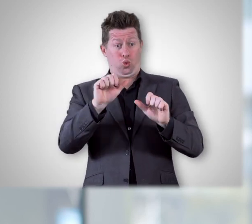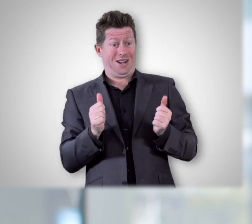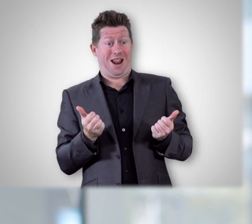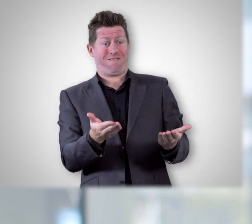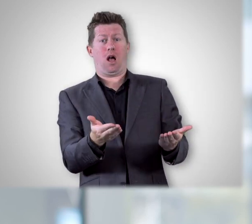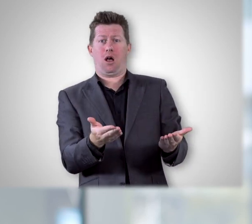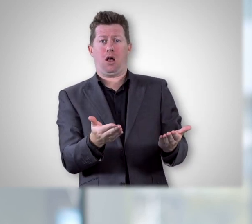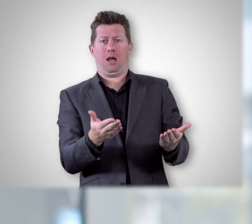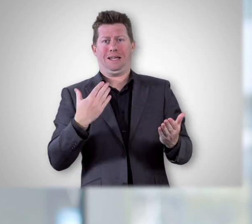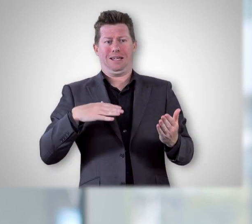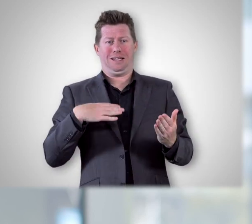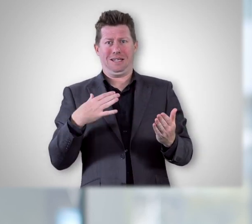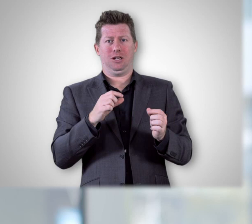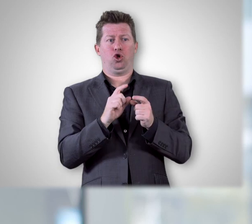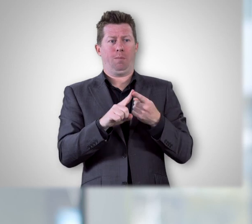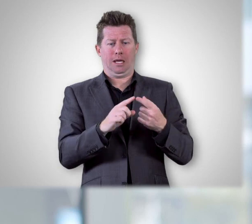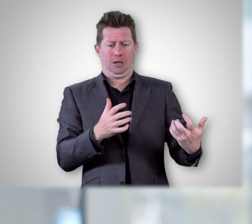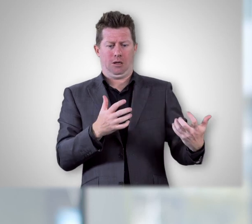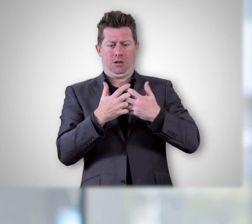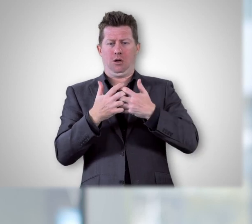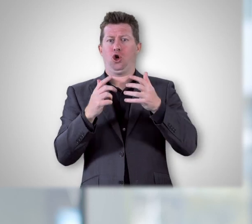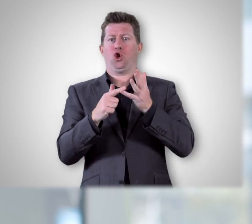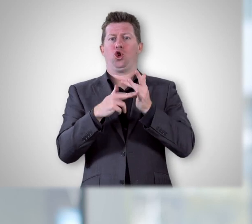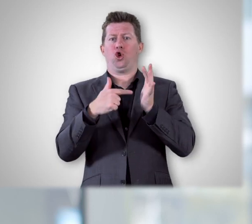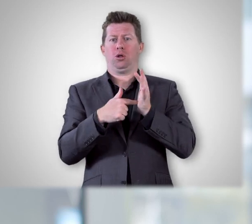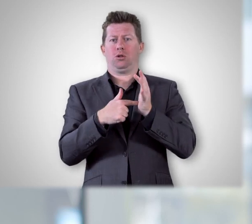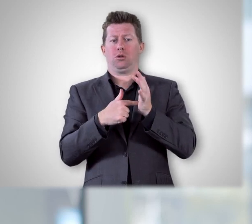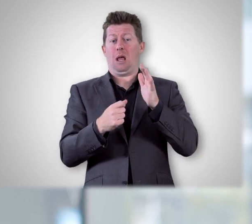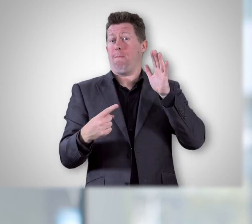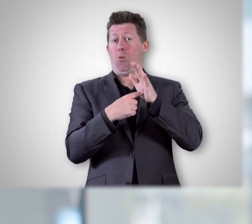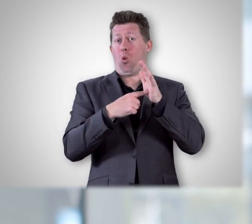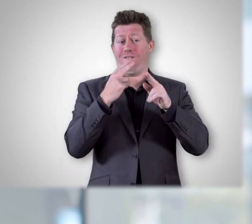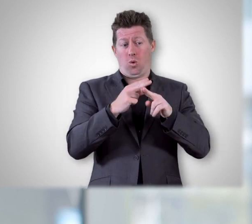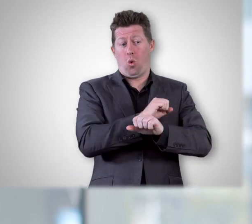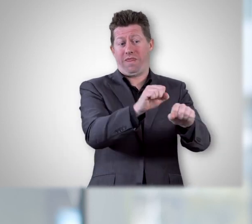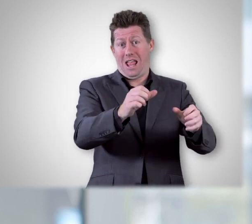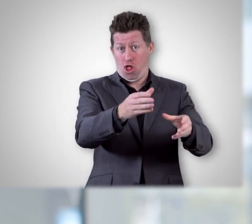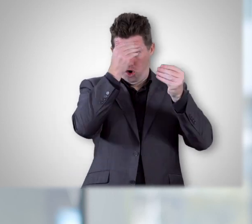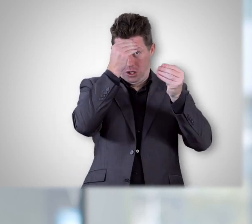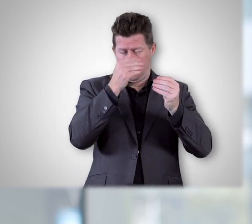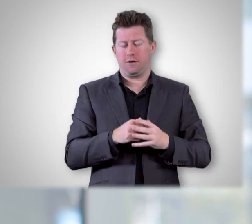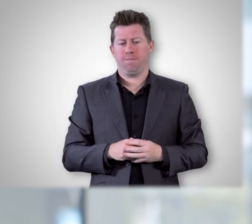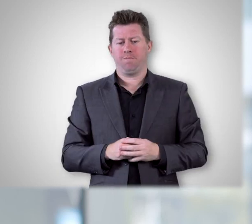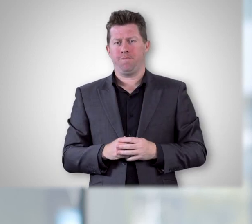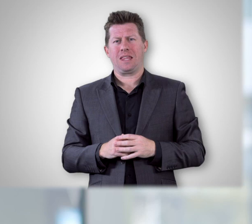delivering to be aligned to the unit and to be key to the learning. The second thing I would